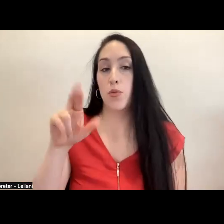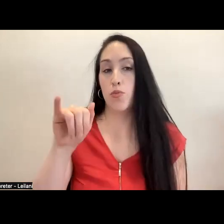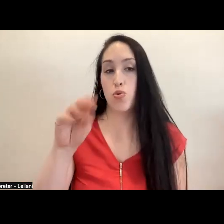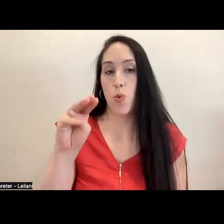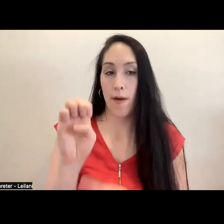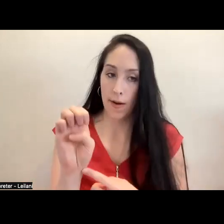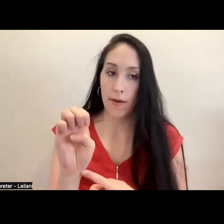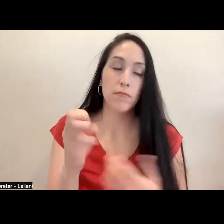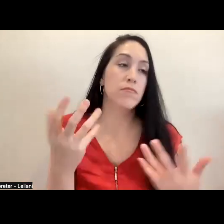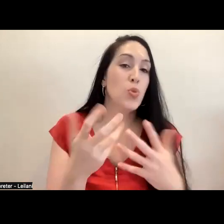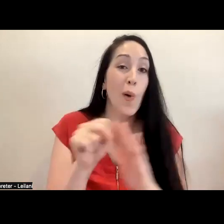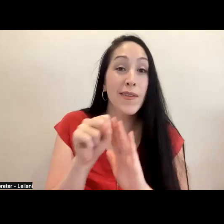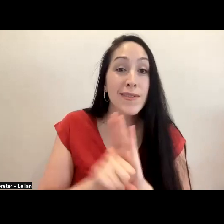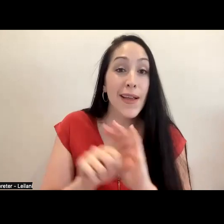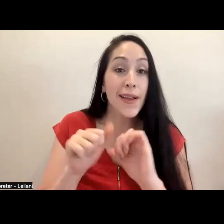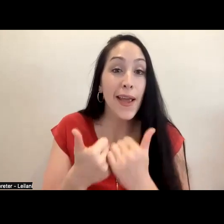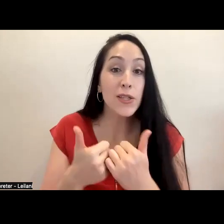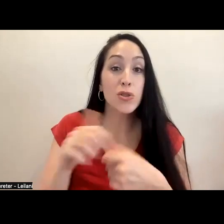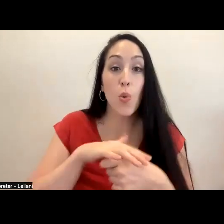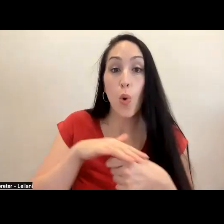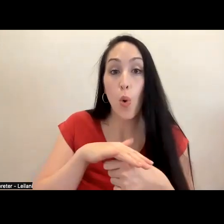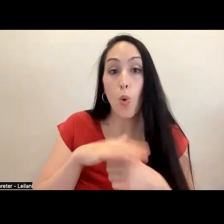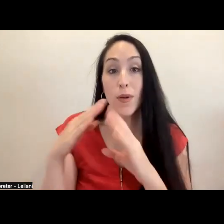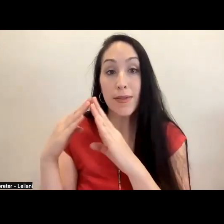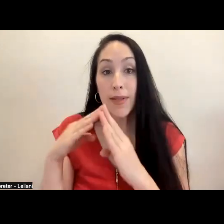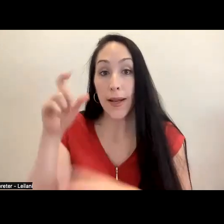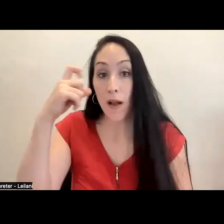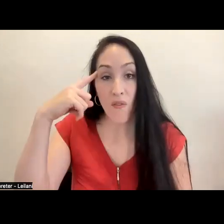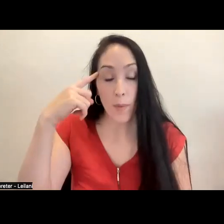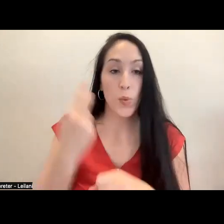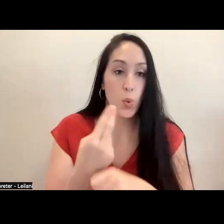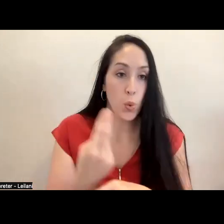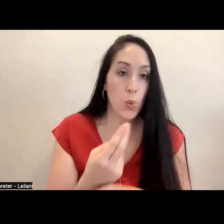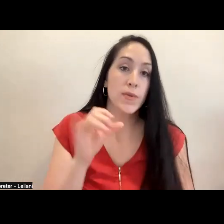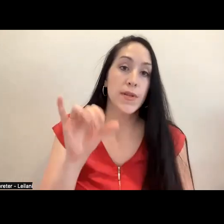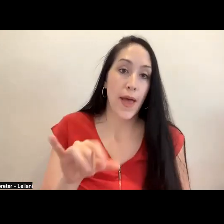11:47:13 Local city and governments. You might use this to kind of put access funds in a